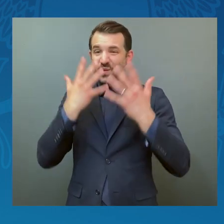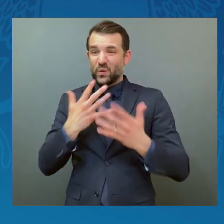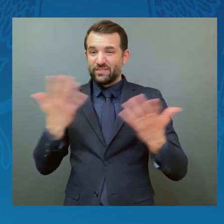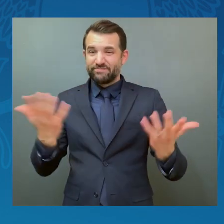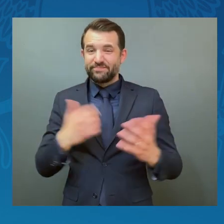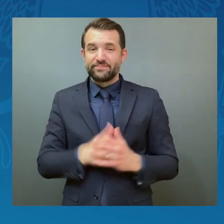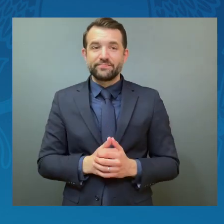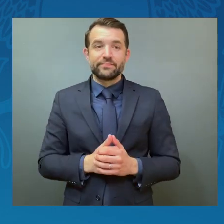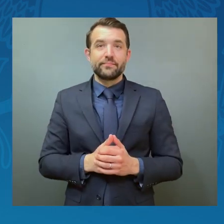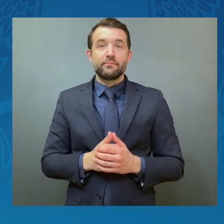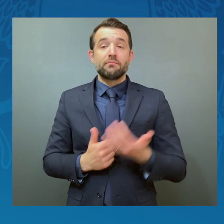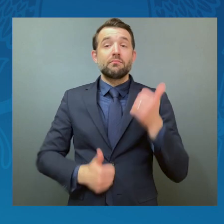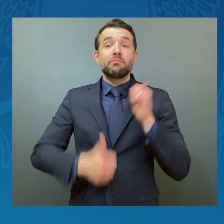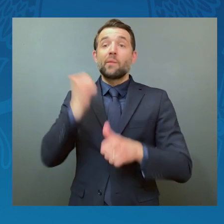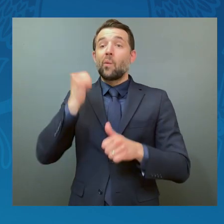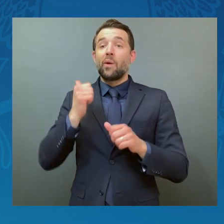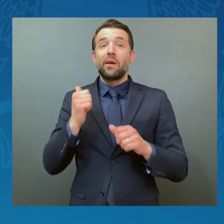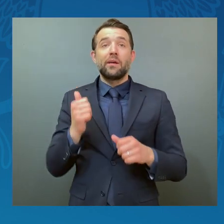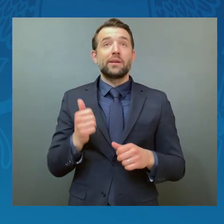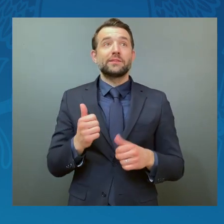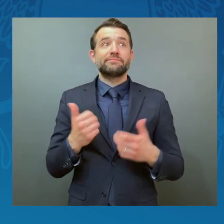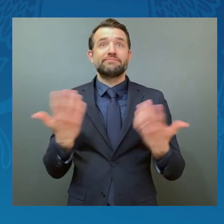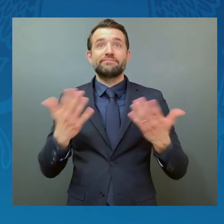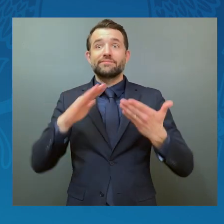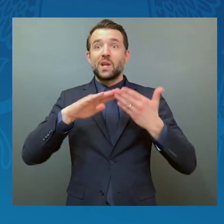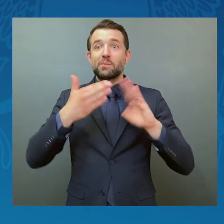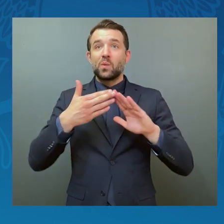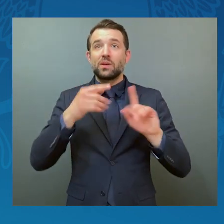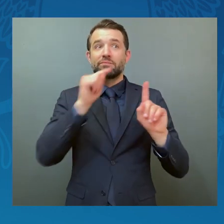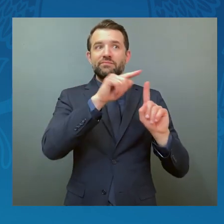of underserved communities and persistently poor families reside.